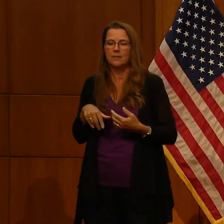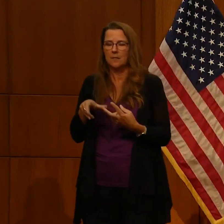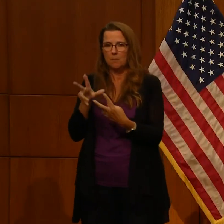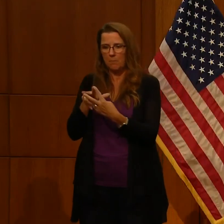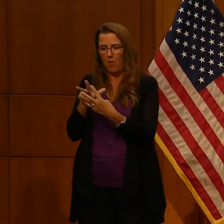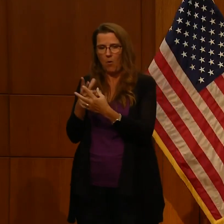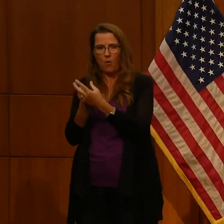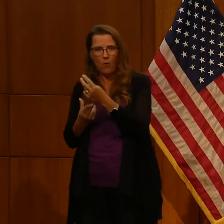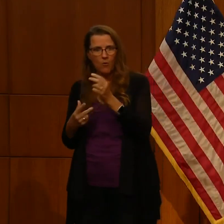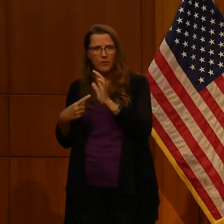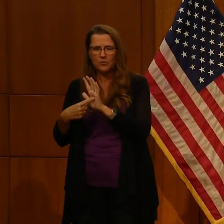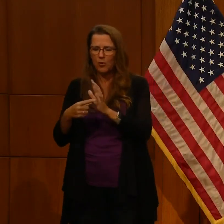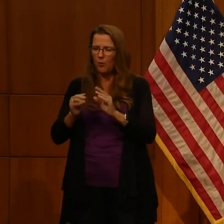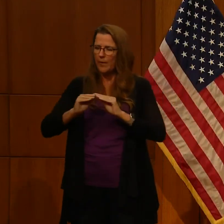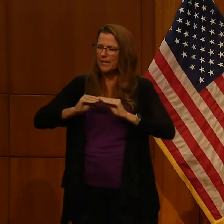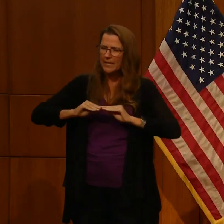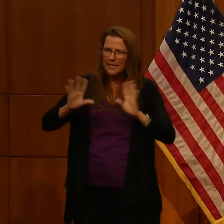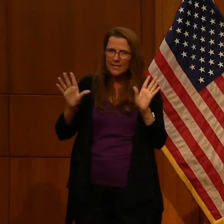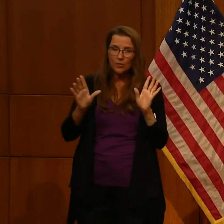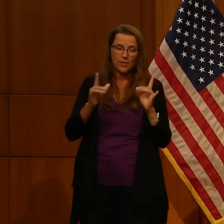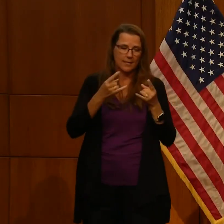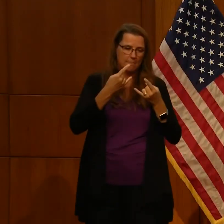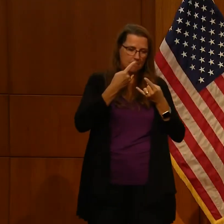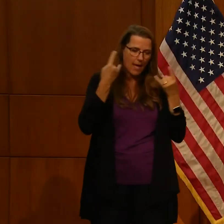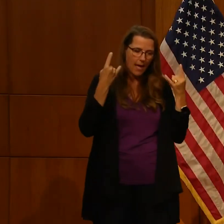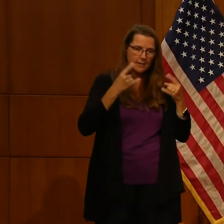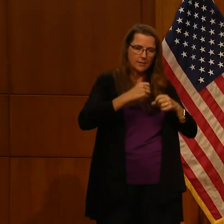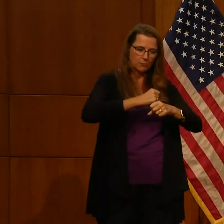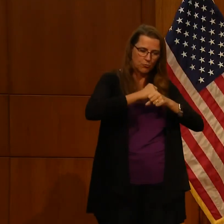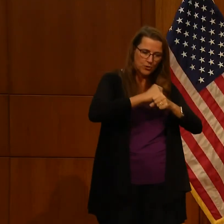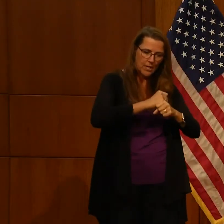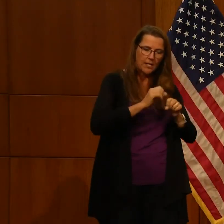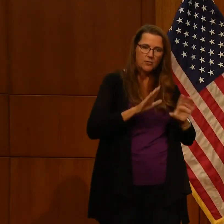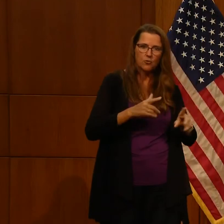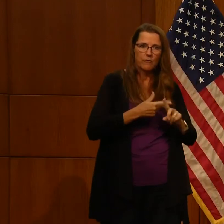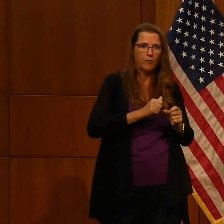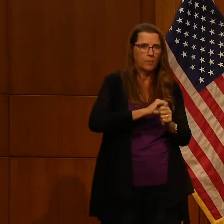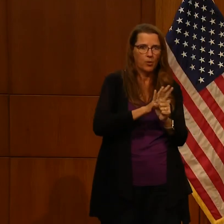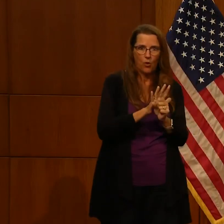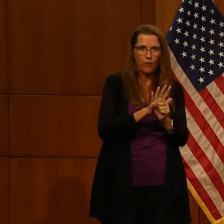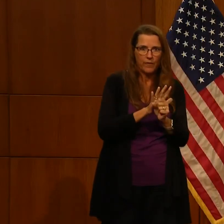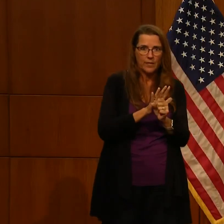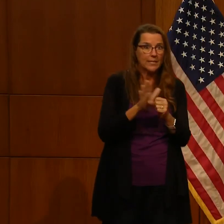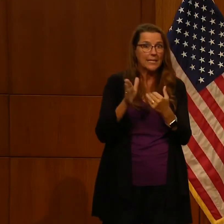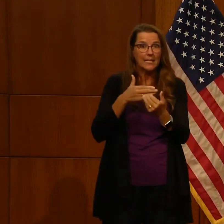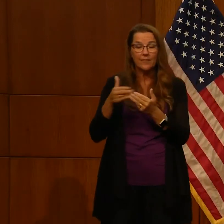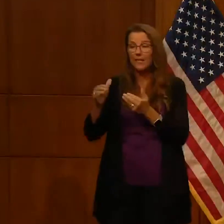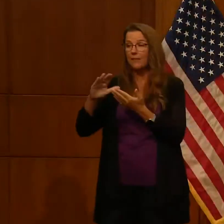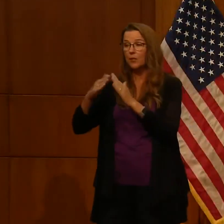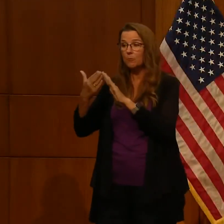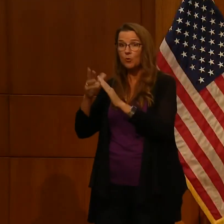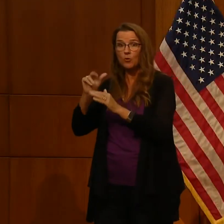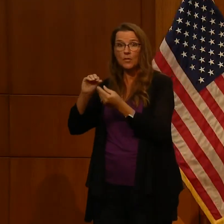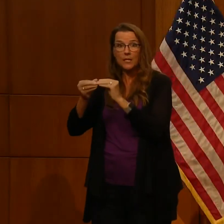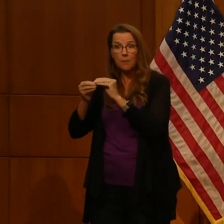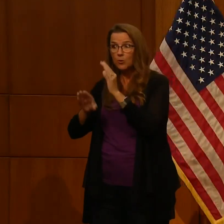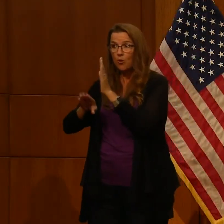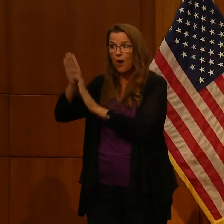TWO SCIENTIFIC STUDIES THAT SHOW CLEARLY. MASK PROTECT